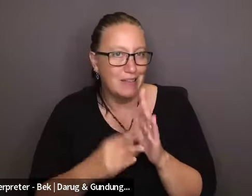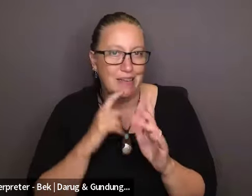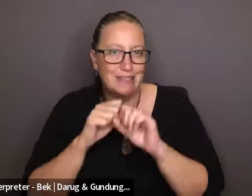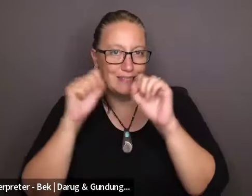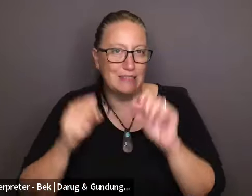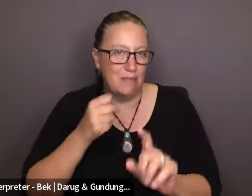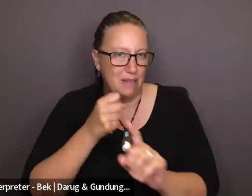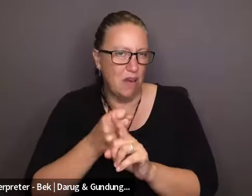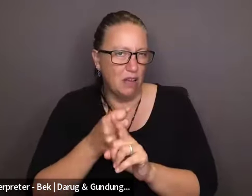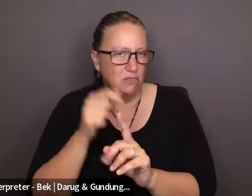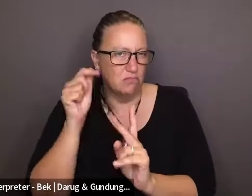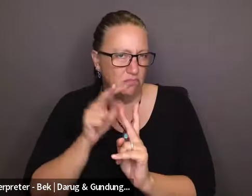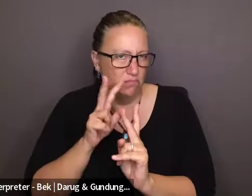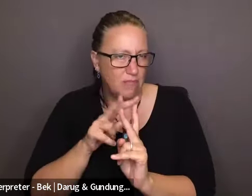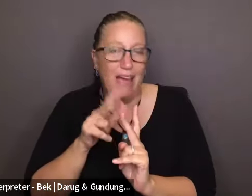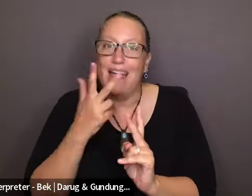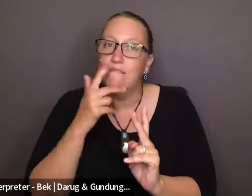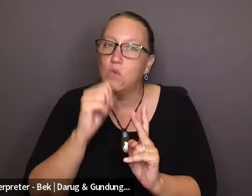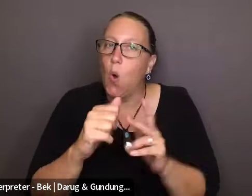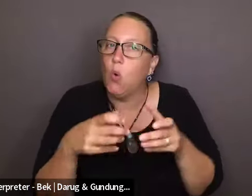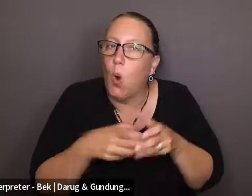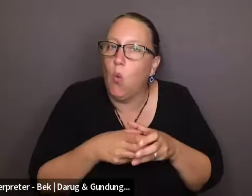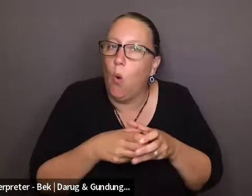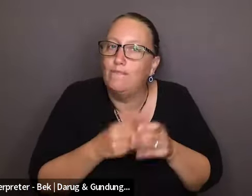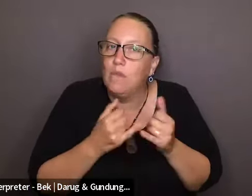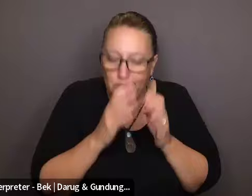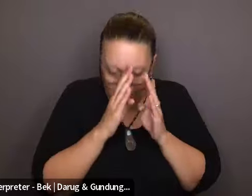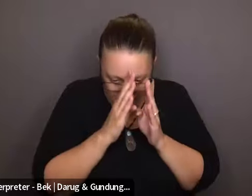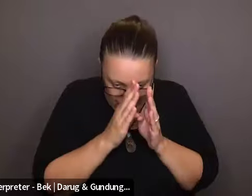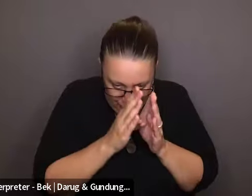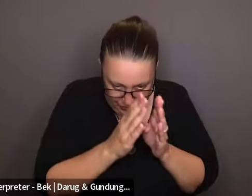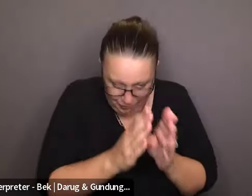. I think the relevance to the topic and the potential